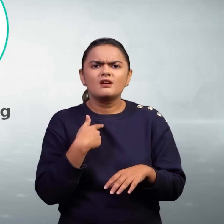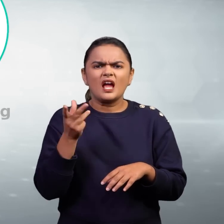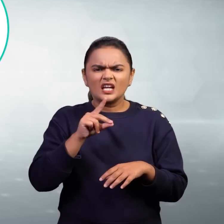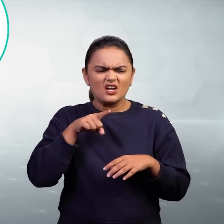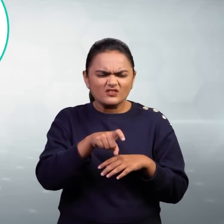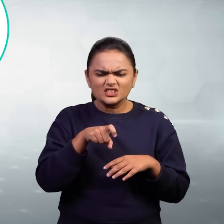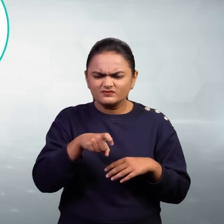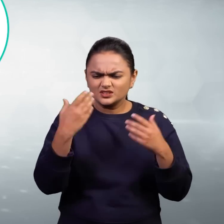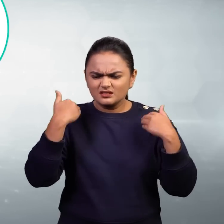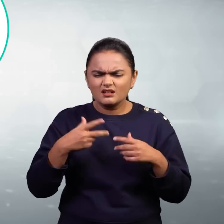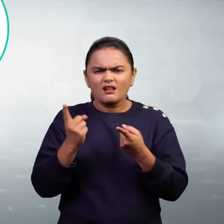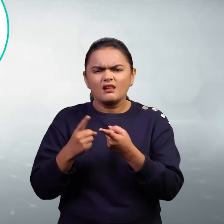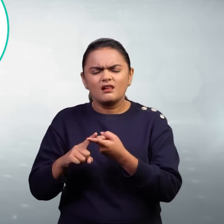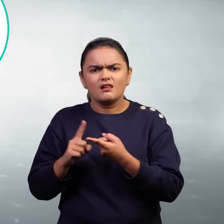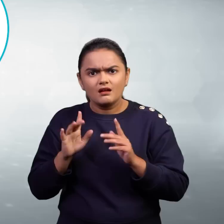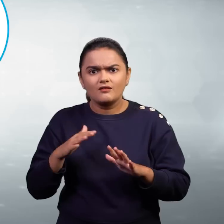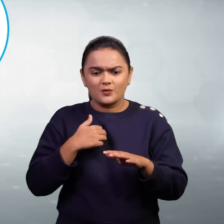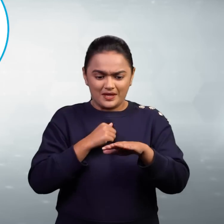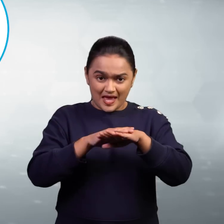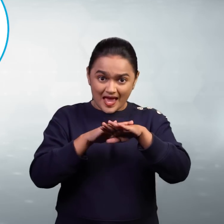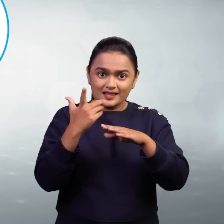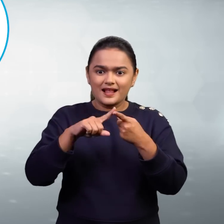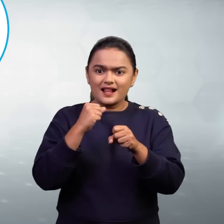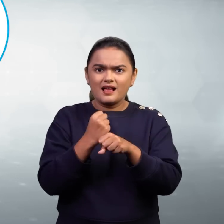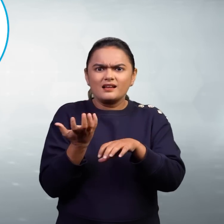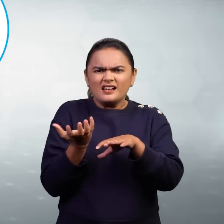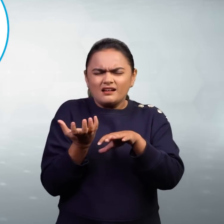We may experience frequent infections. You may develop rashes on your hands and feet.